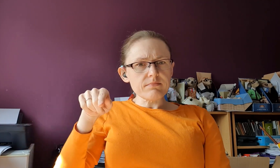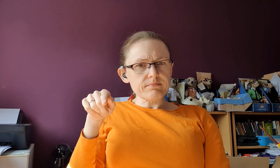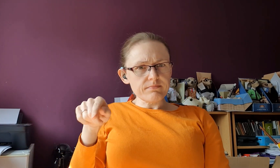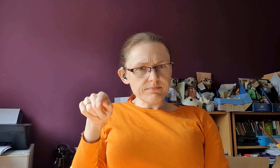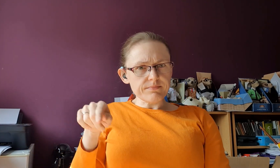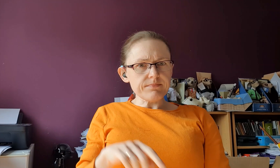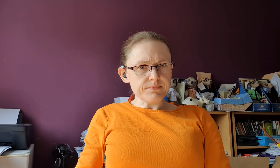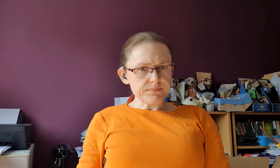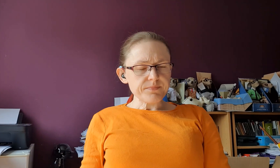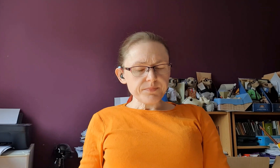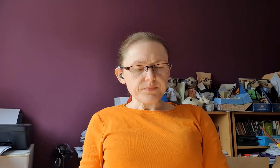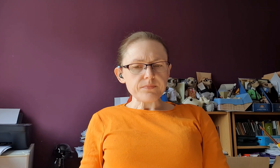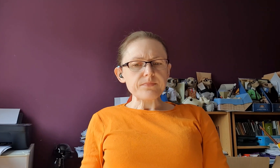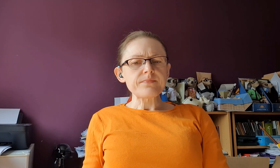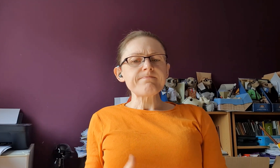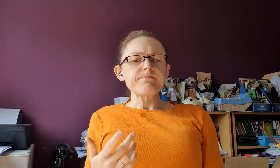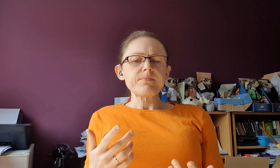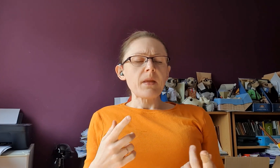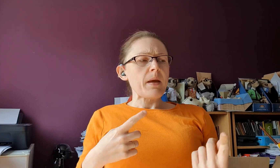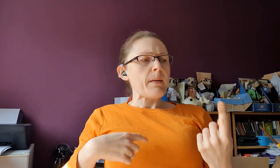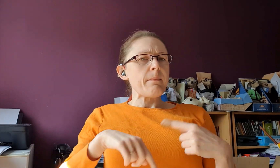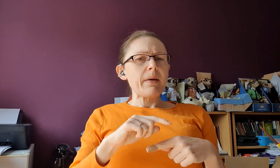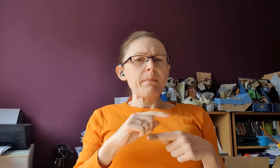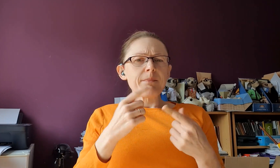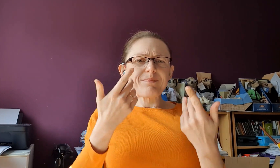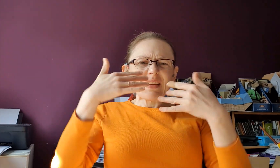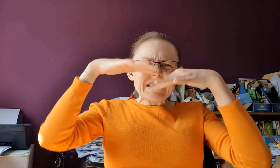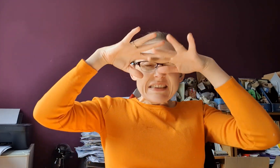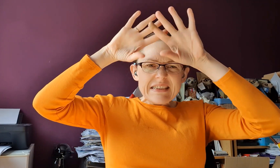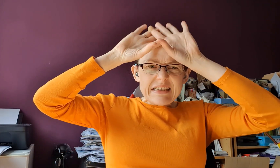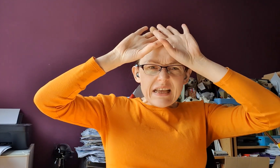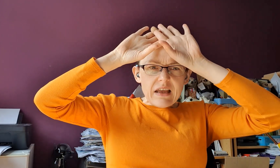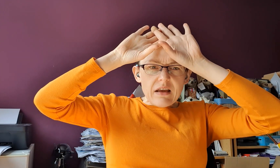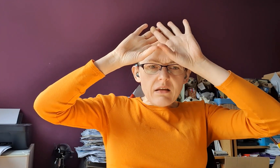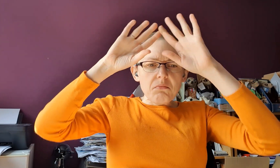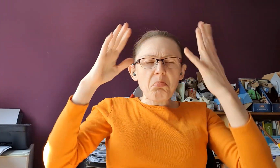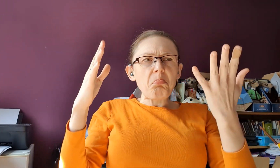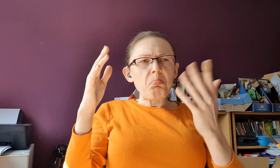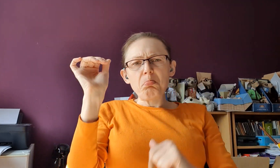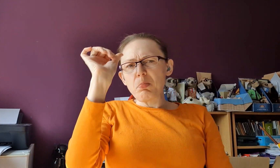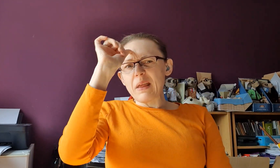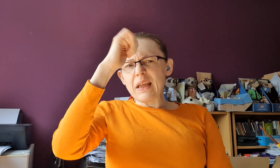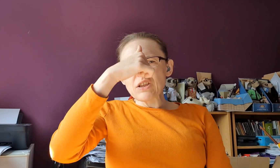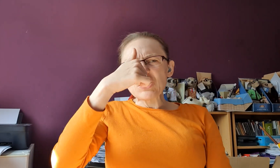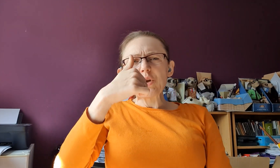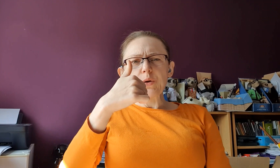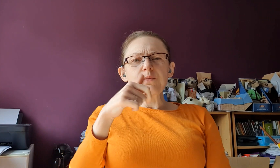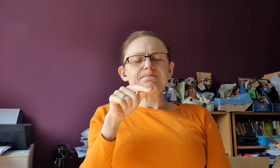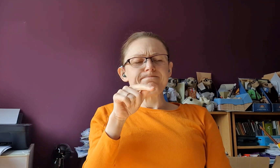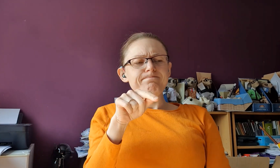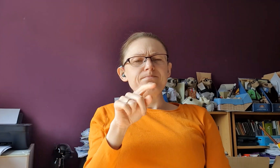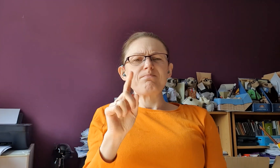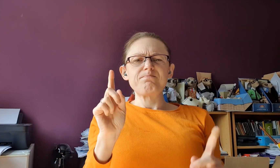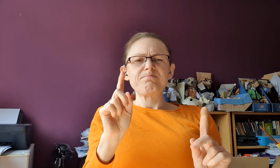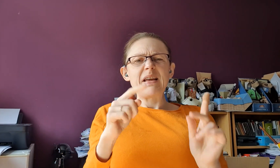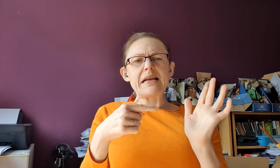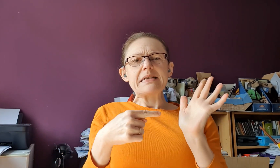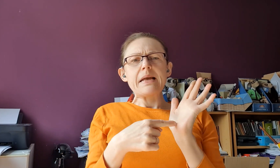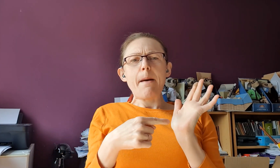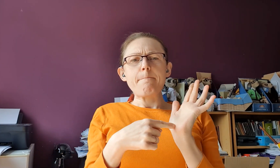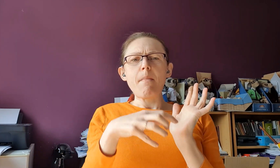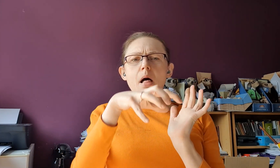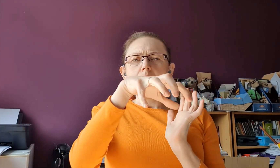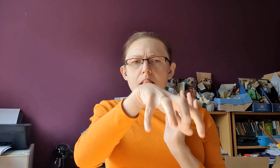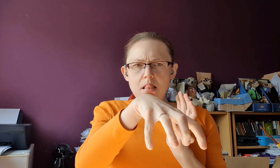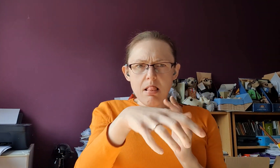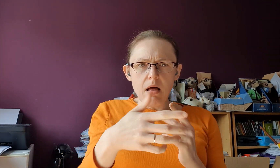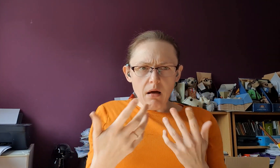People who are Sikh or Hindu, they go to the Temple.